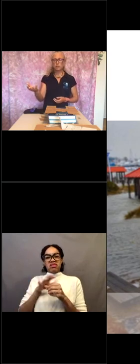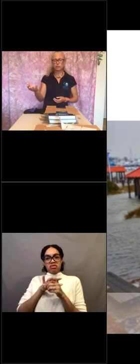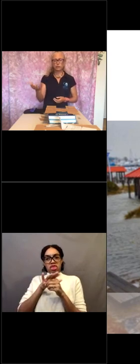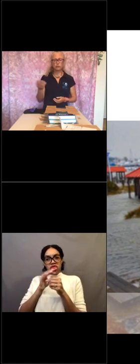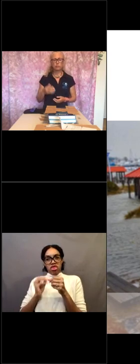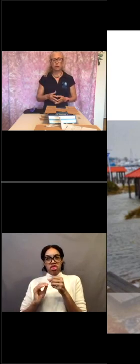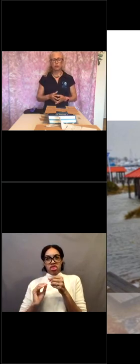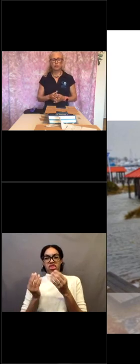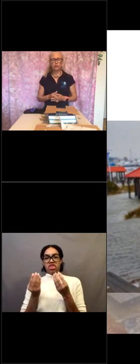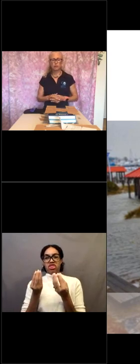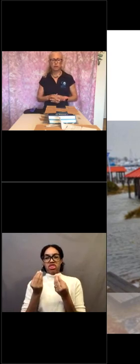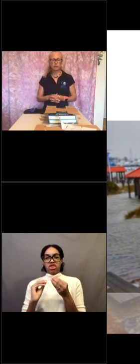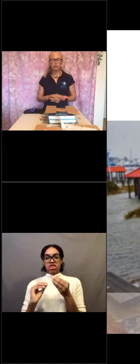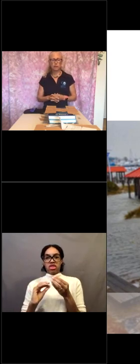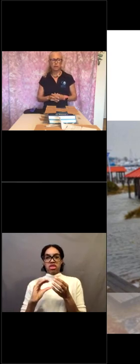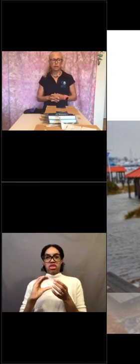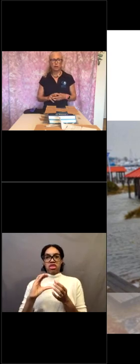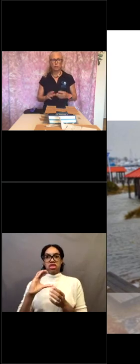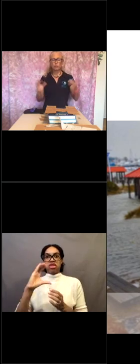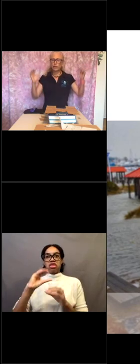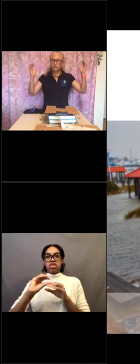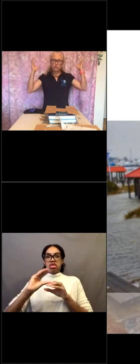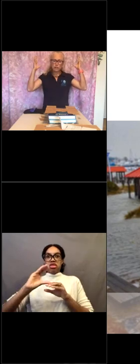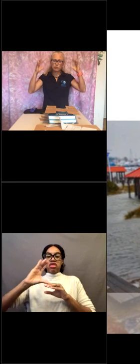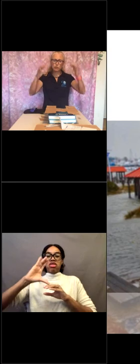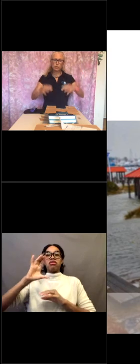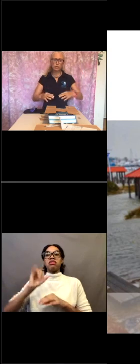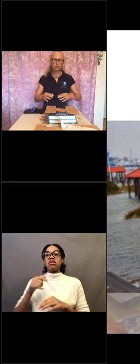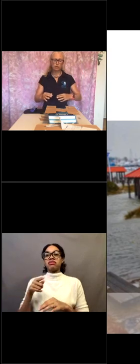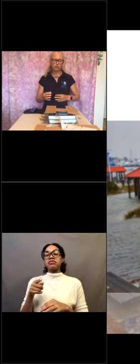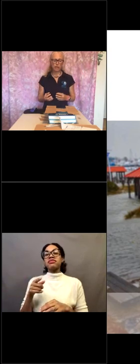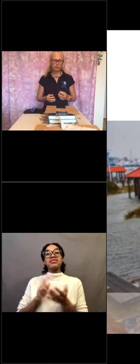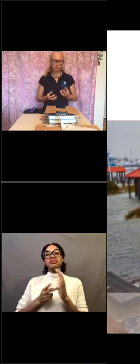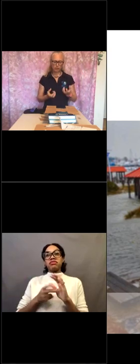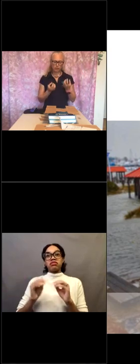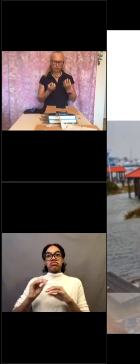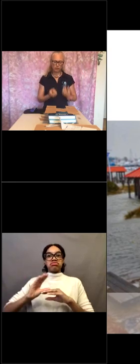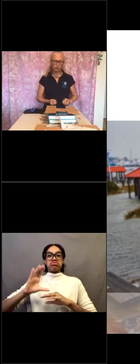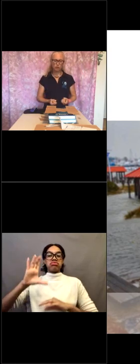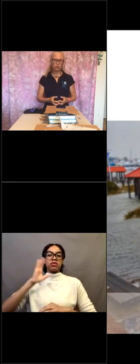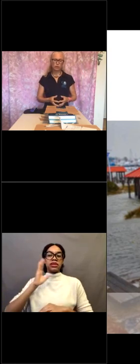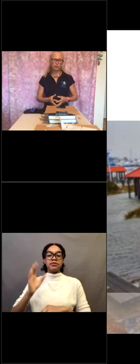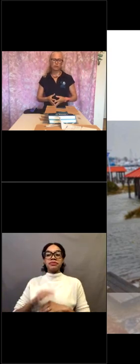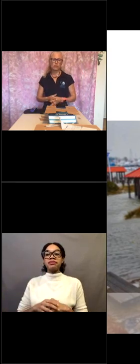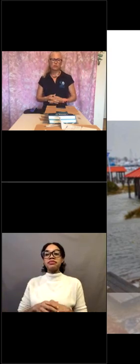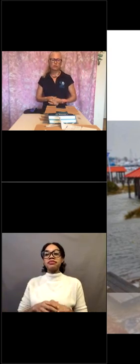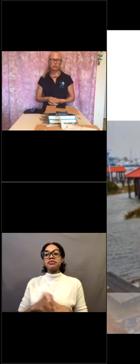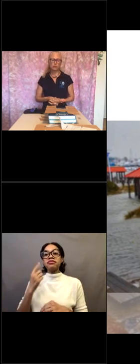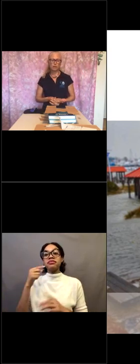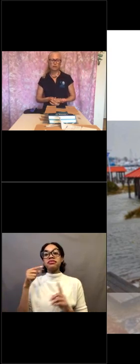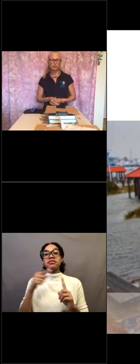I showed you from Honolulu, Hawaii, the rain just came so much at one time that it couldn't go in to the ground